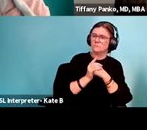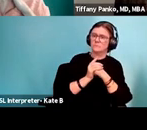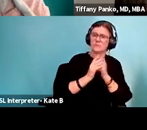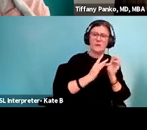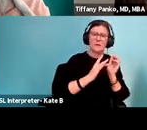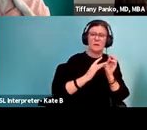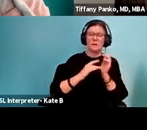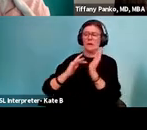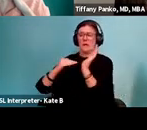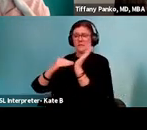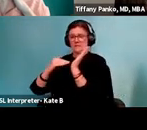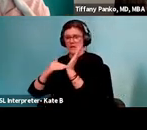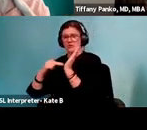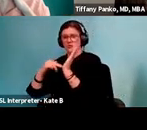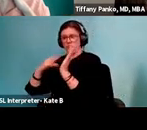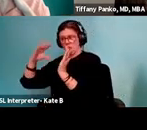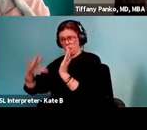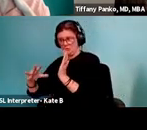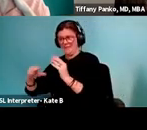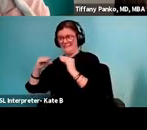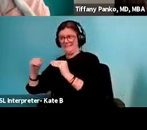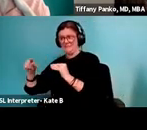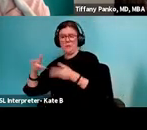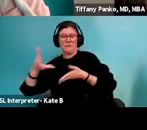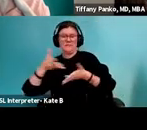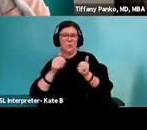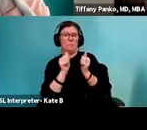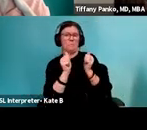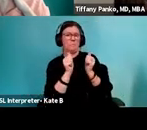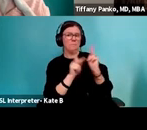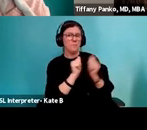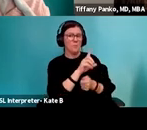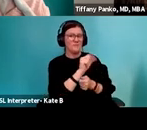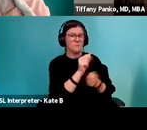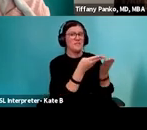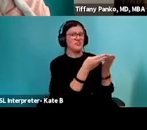students about caring for people with disabilities generally or is it better to focus on sexual